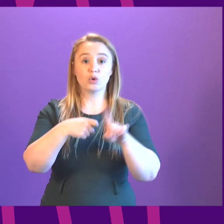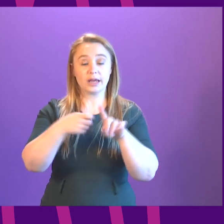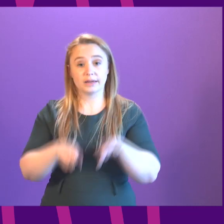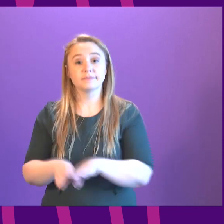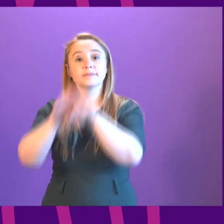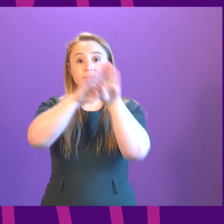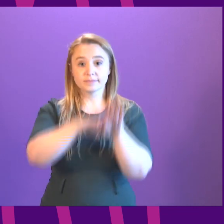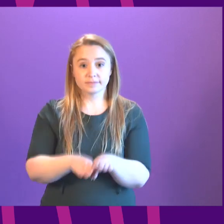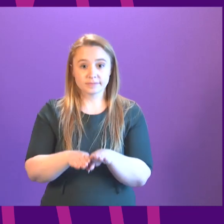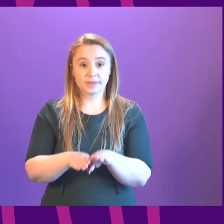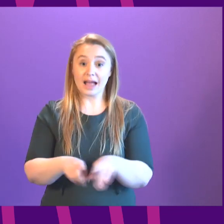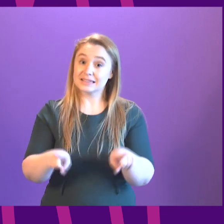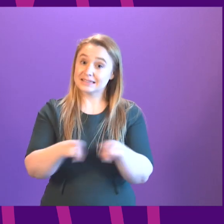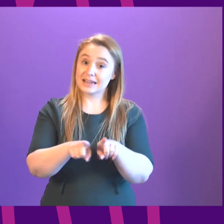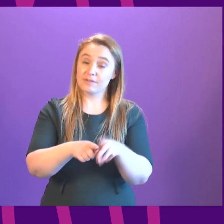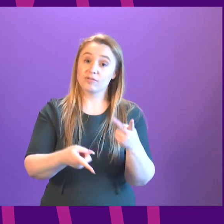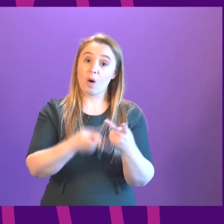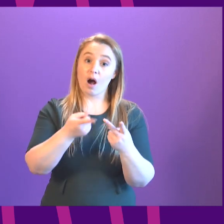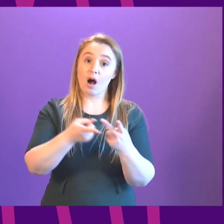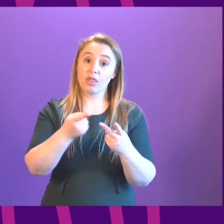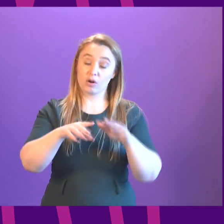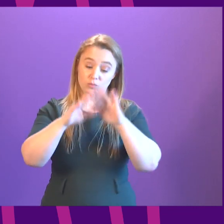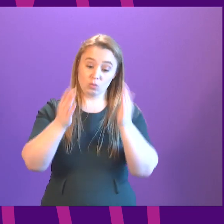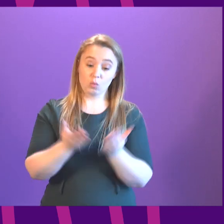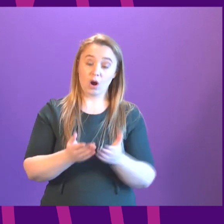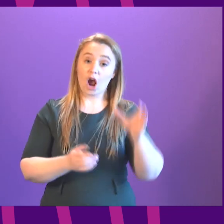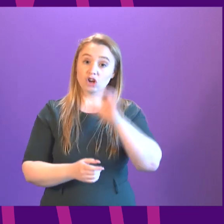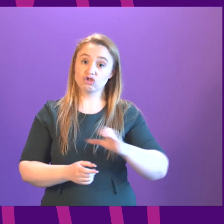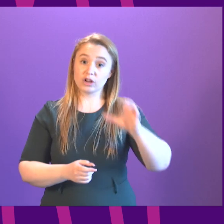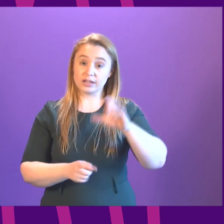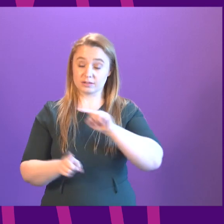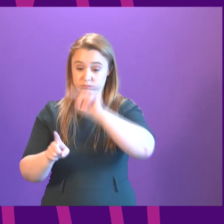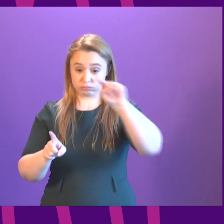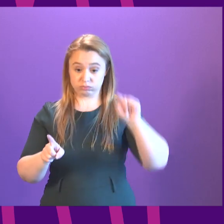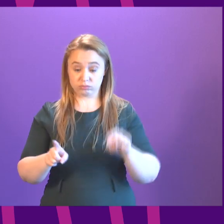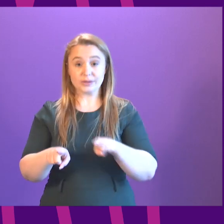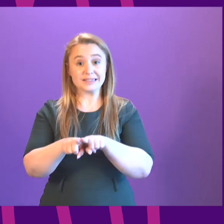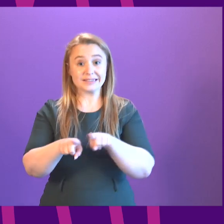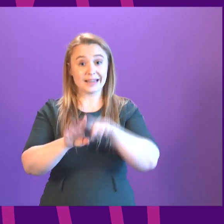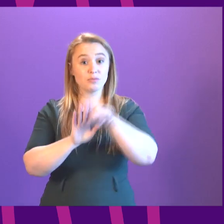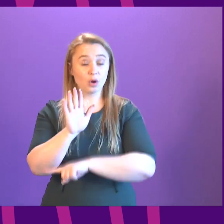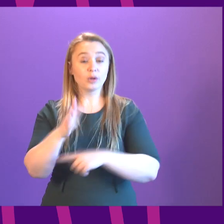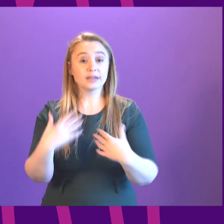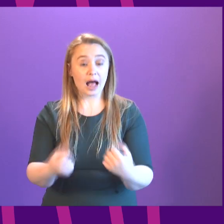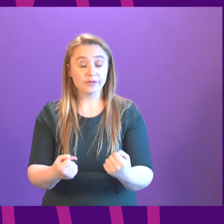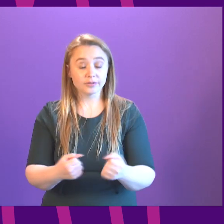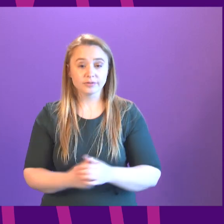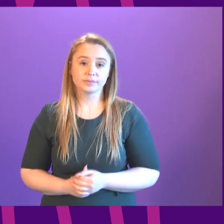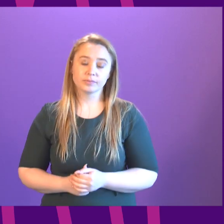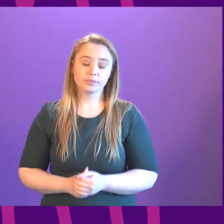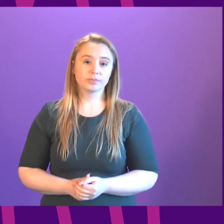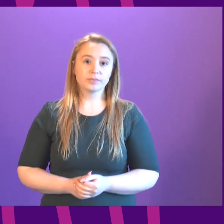in many other parts of the world. We must be clear about the fact that, although the